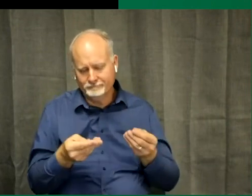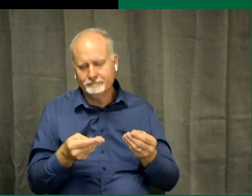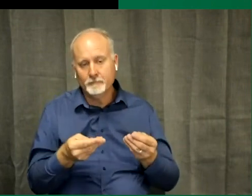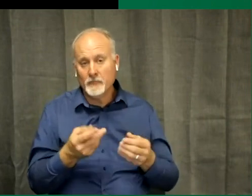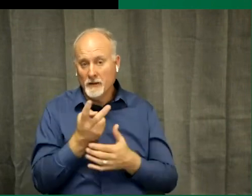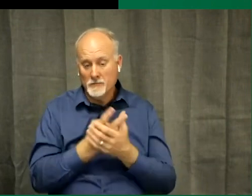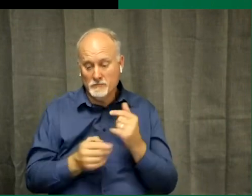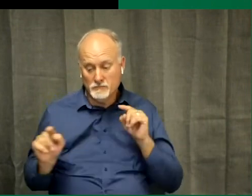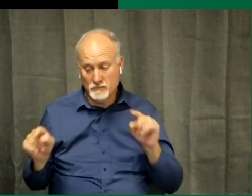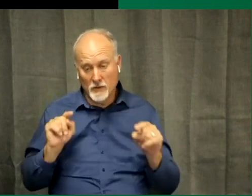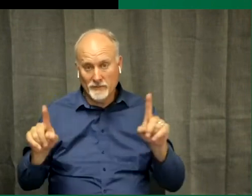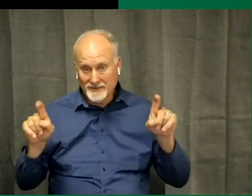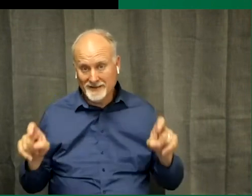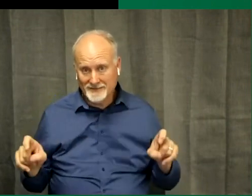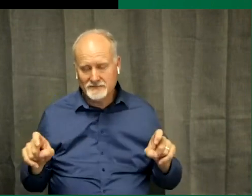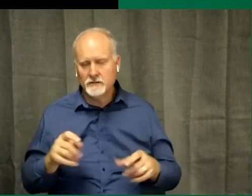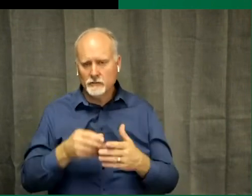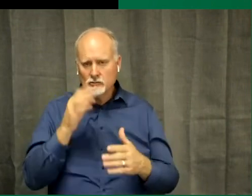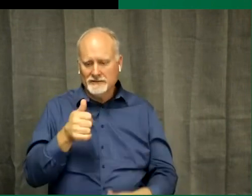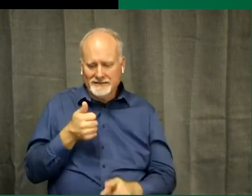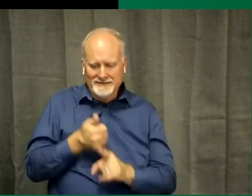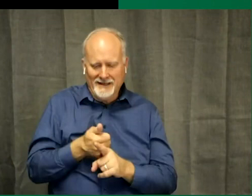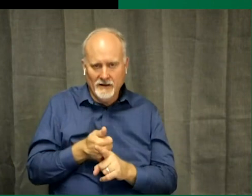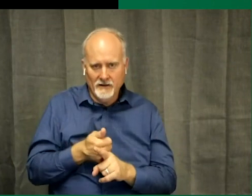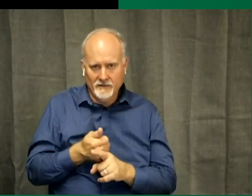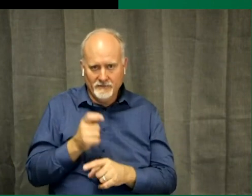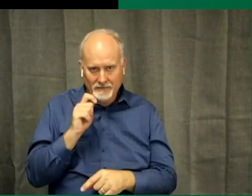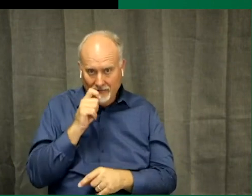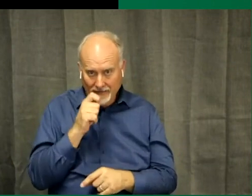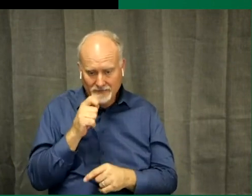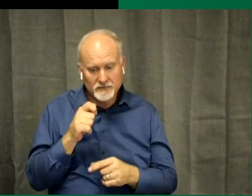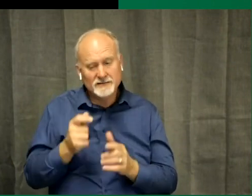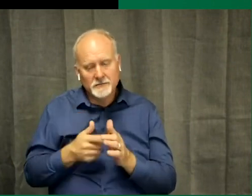the student self-collect sometimes occasionally a clinical personnel will help the student or